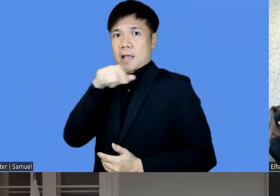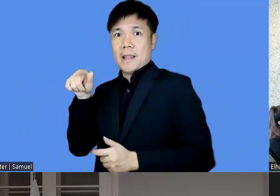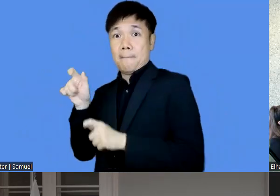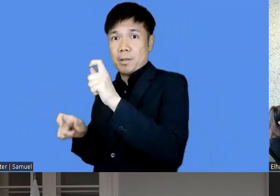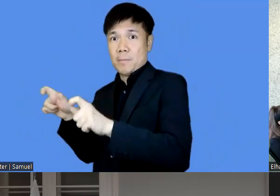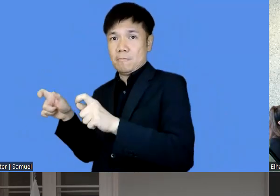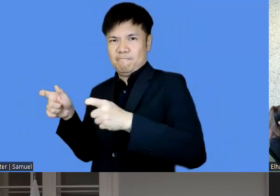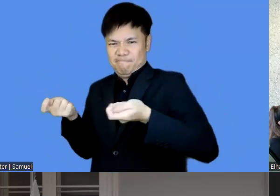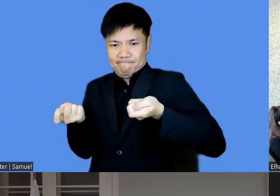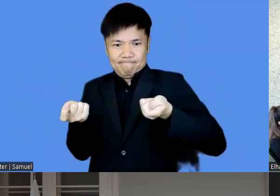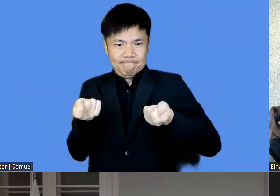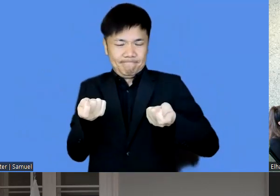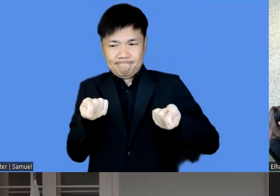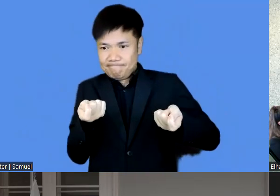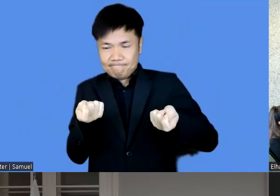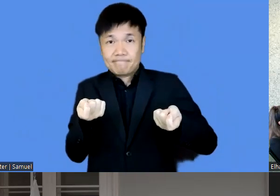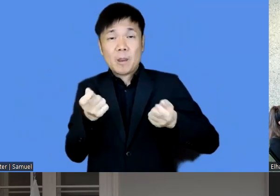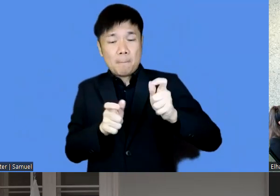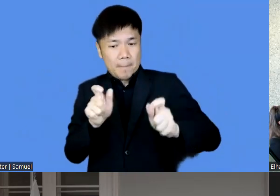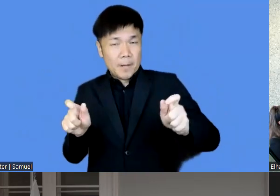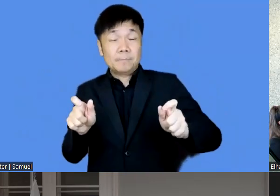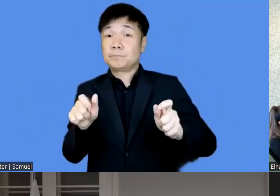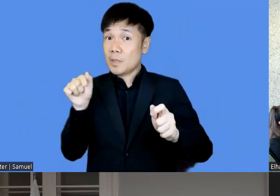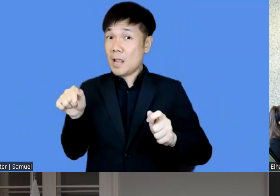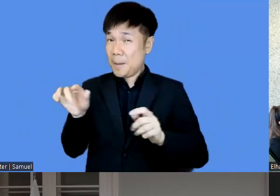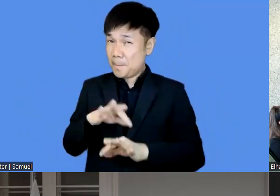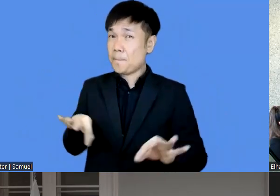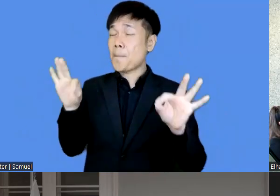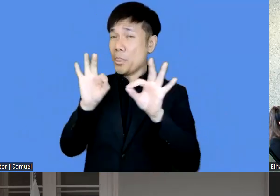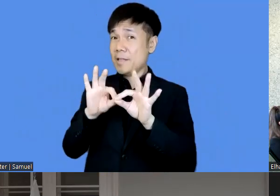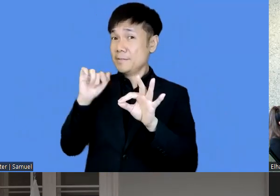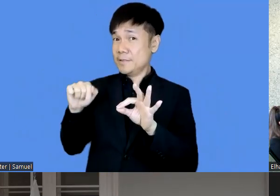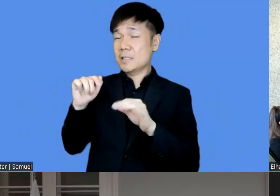very important operationally, of course, to ensure implementation of precautions like